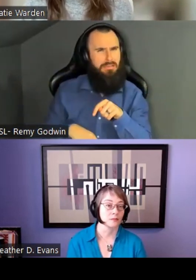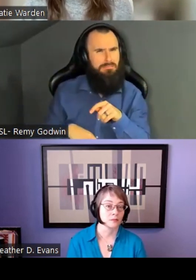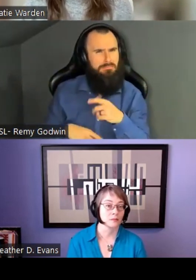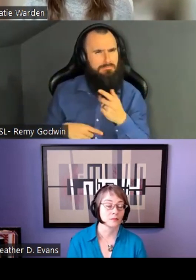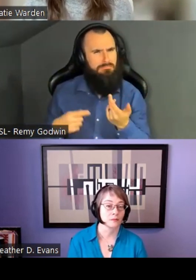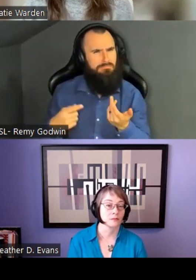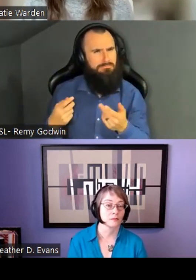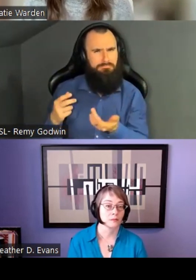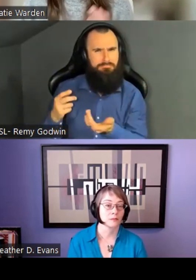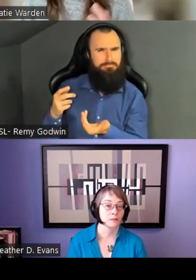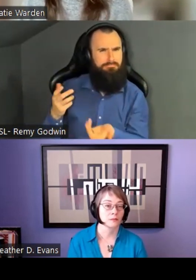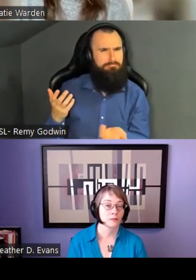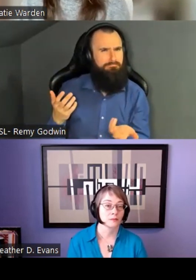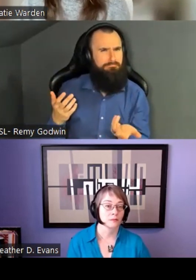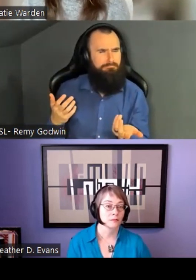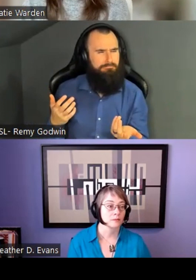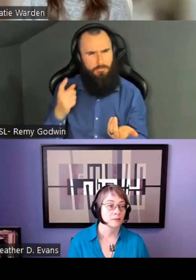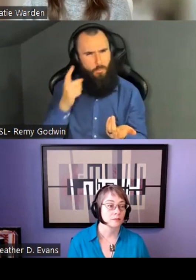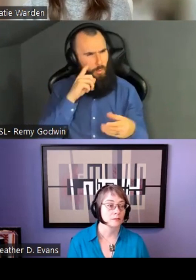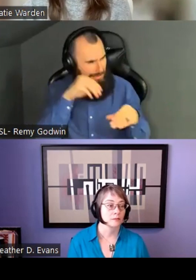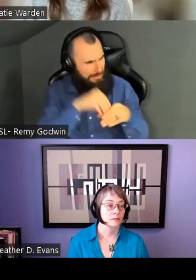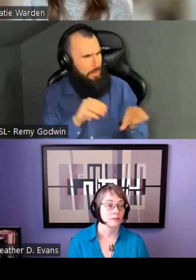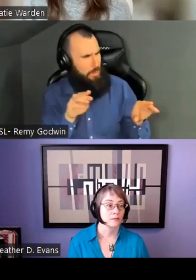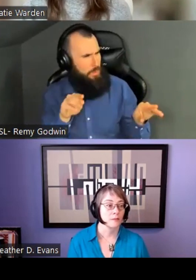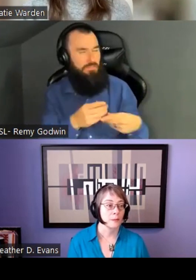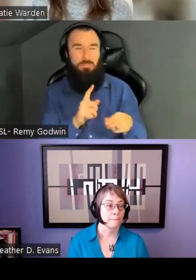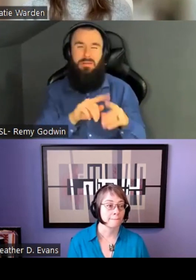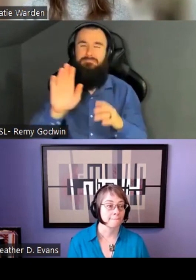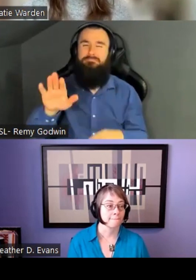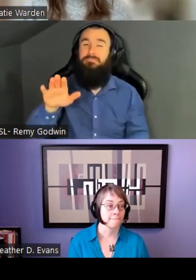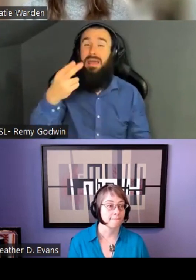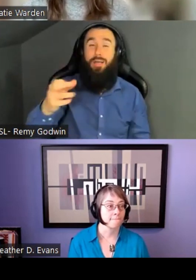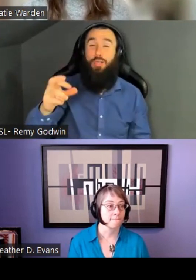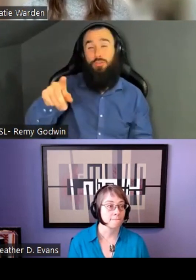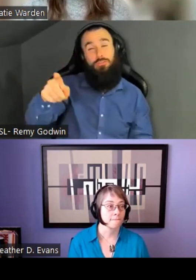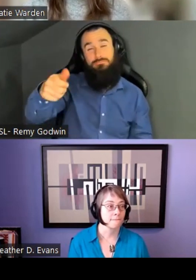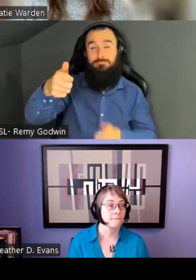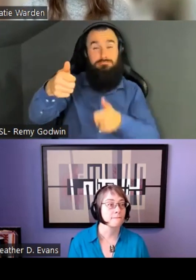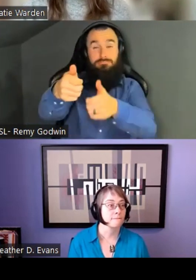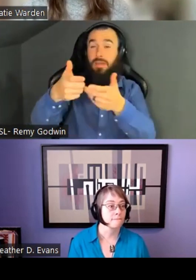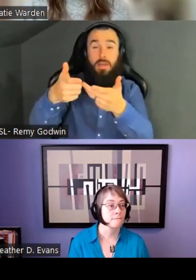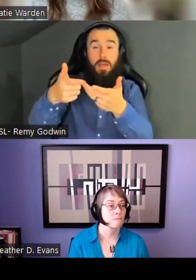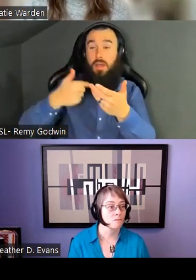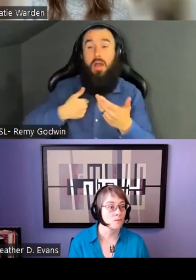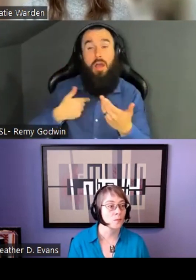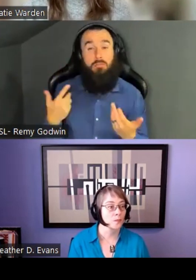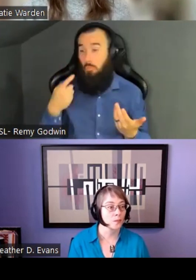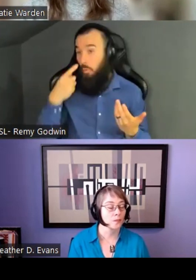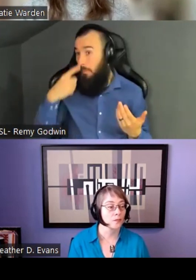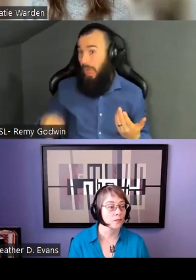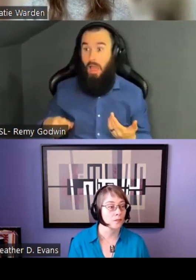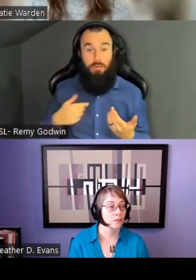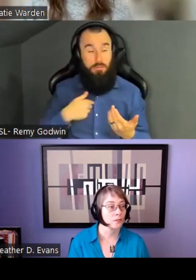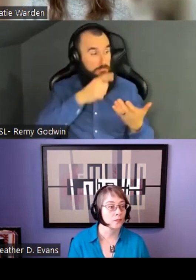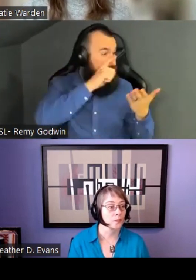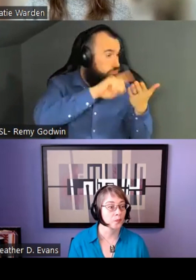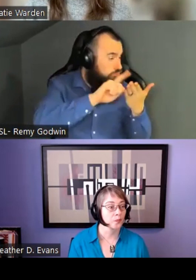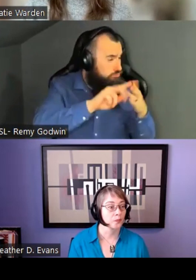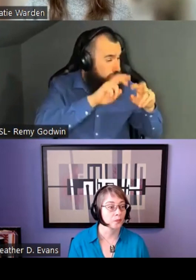in the office. But actually, Heather, if this is a great, I'd love to follow up with this question though, see if we can find something more specific.